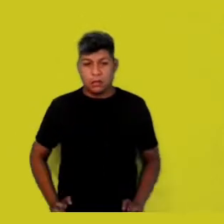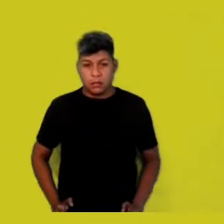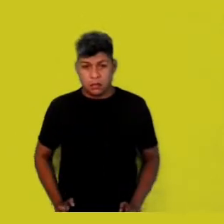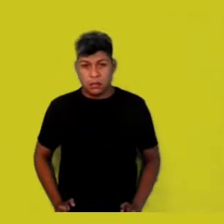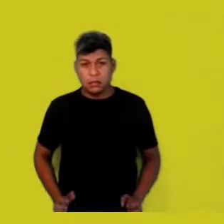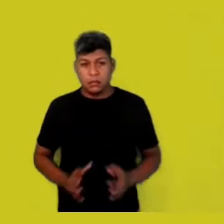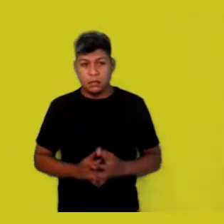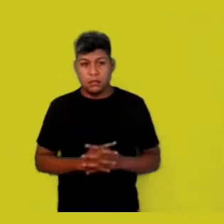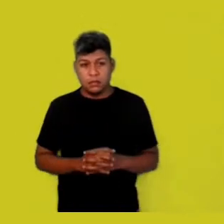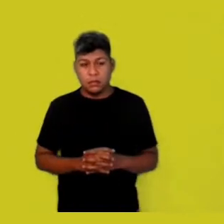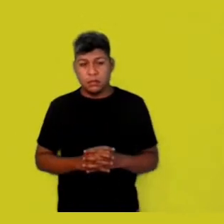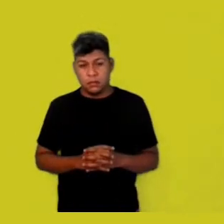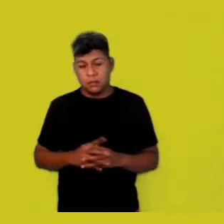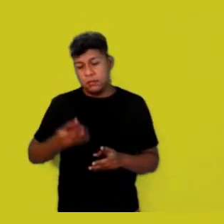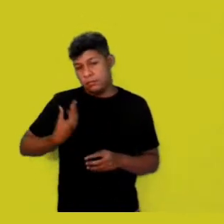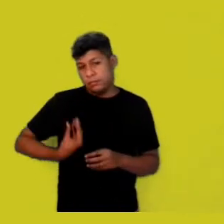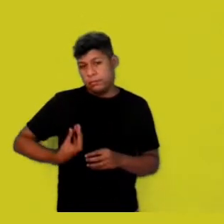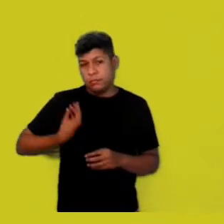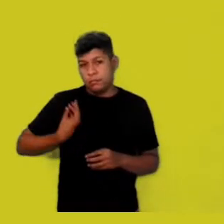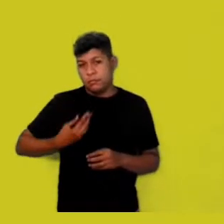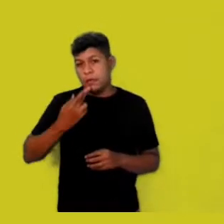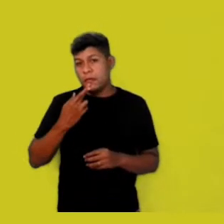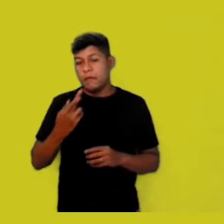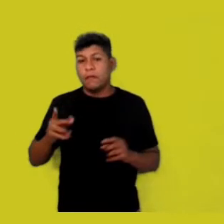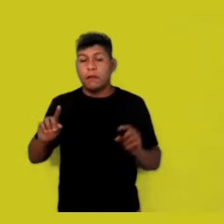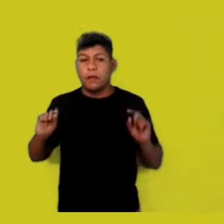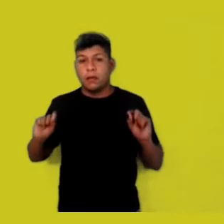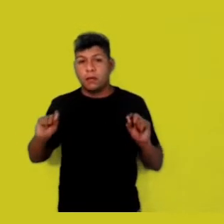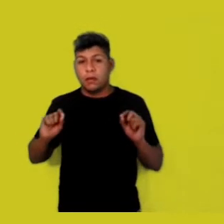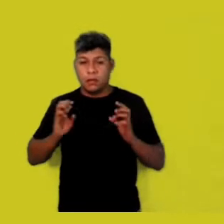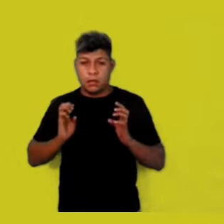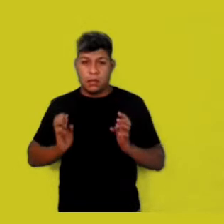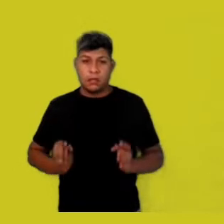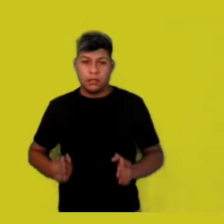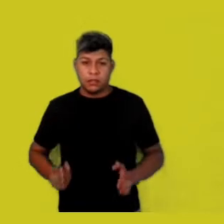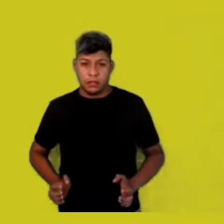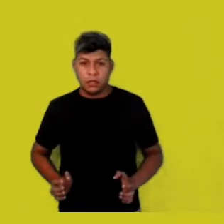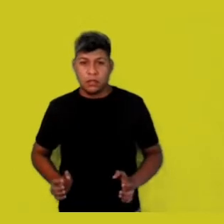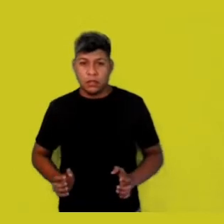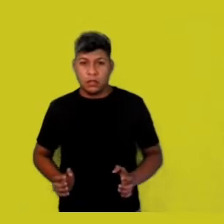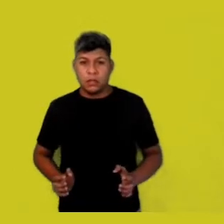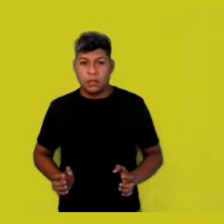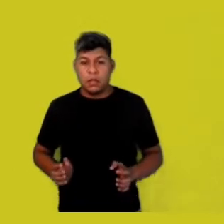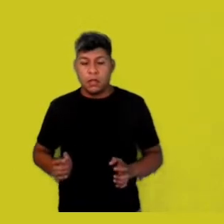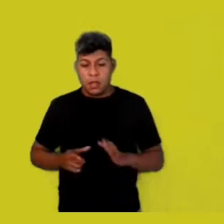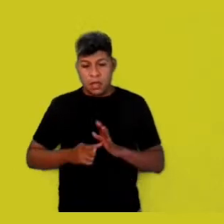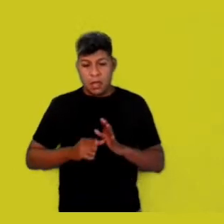when he says that ethics precedes ontology.